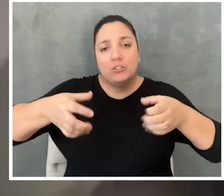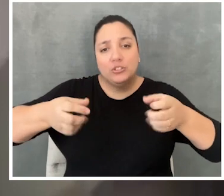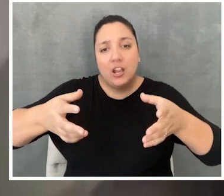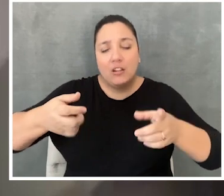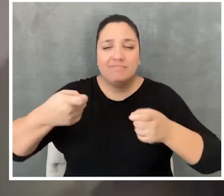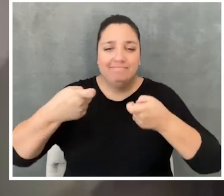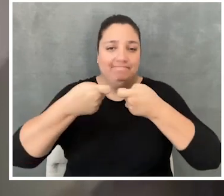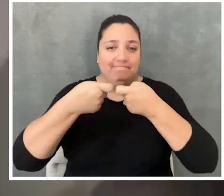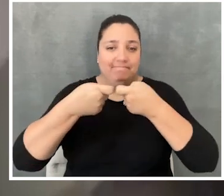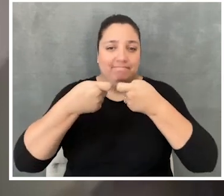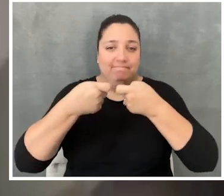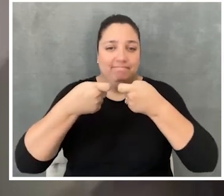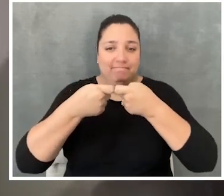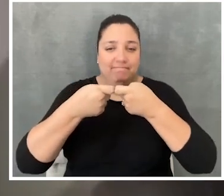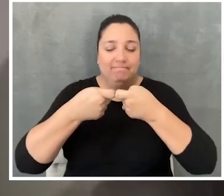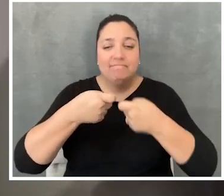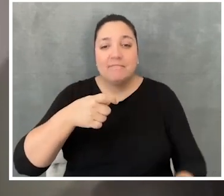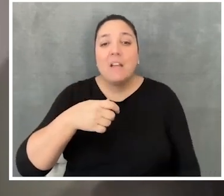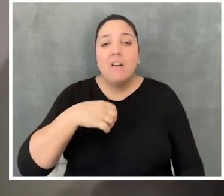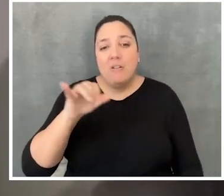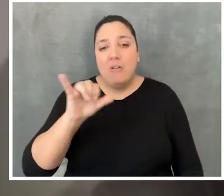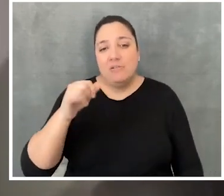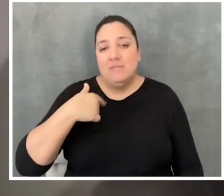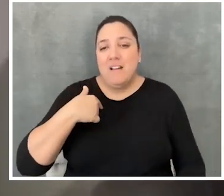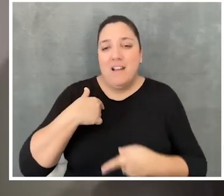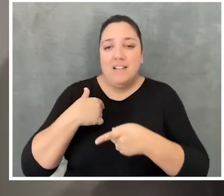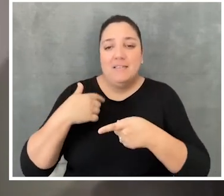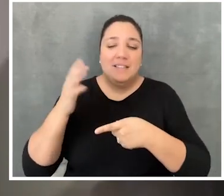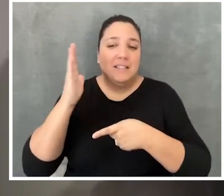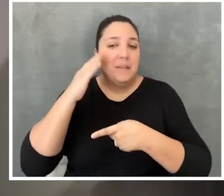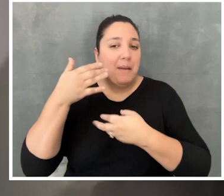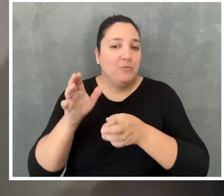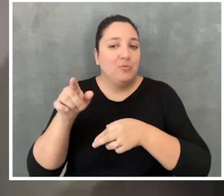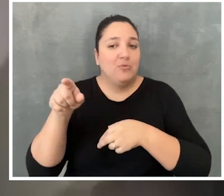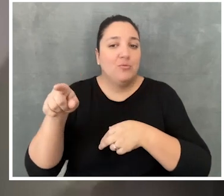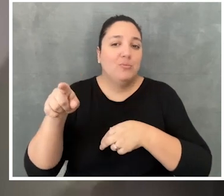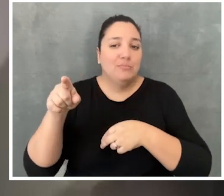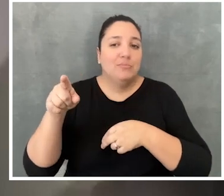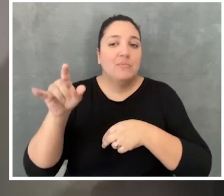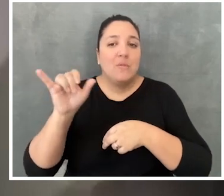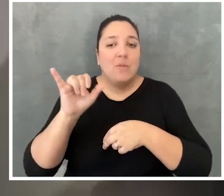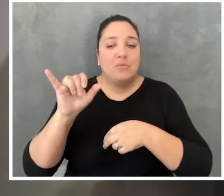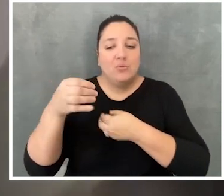my guest bedroom that doubles as my home office. And I use she/her pronouns.